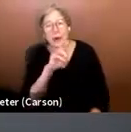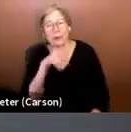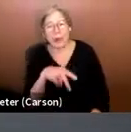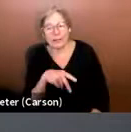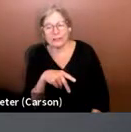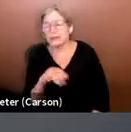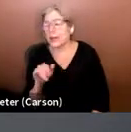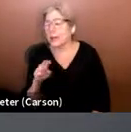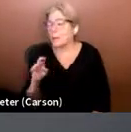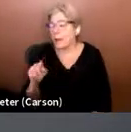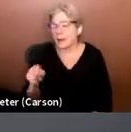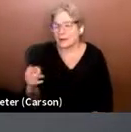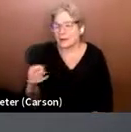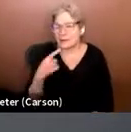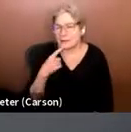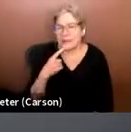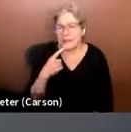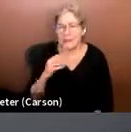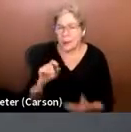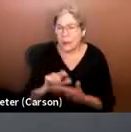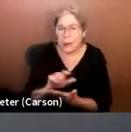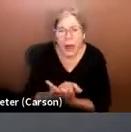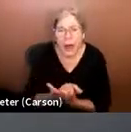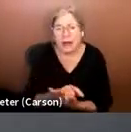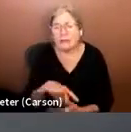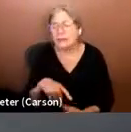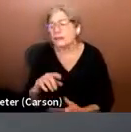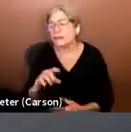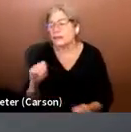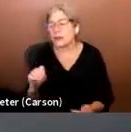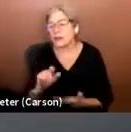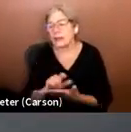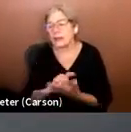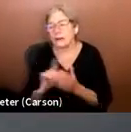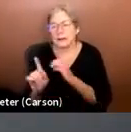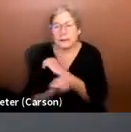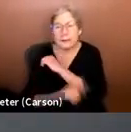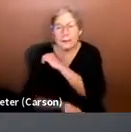king about before how there's no laws or legal repercussions. That's an